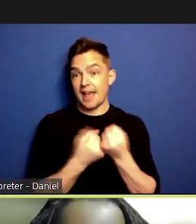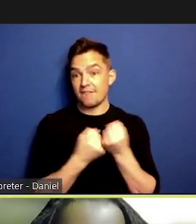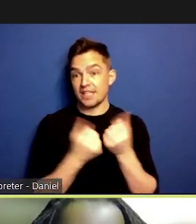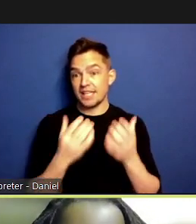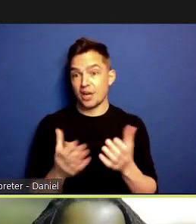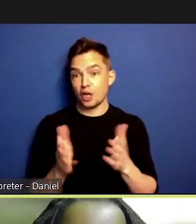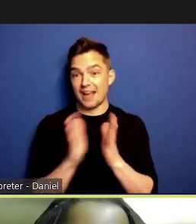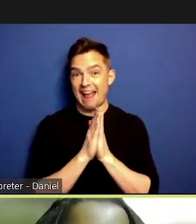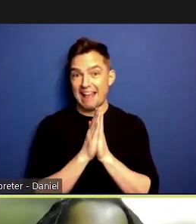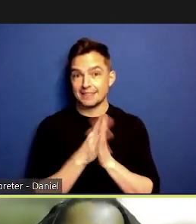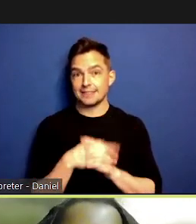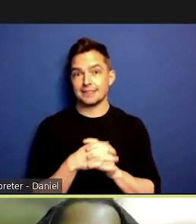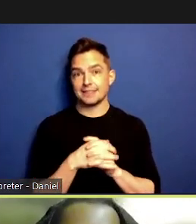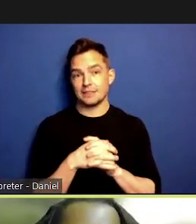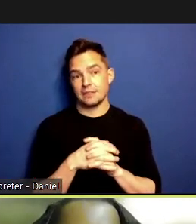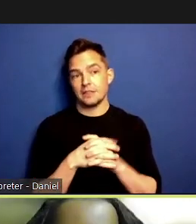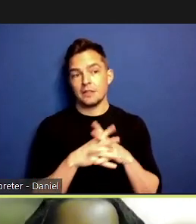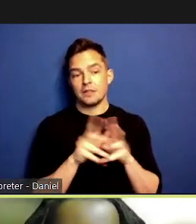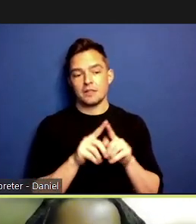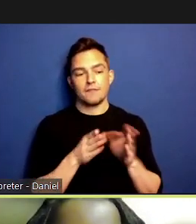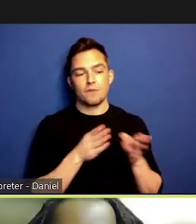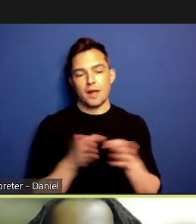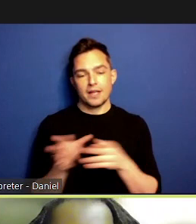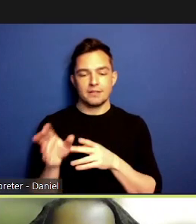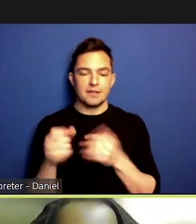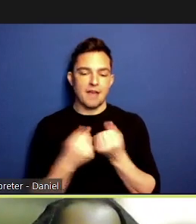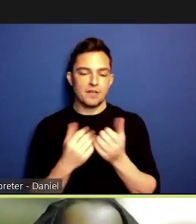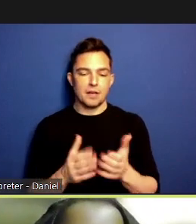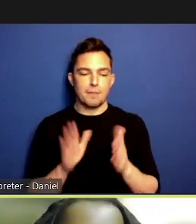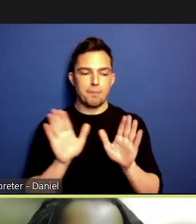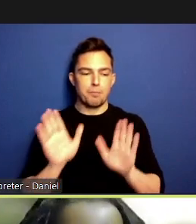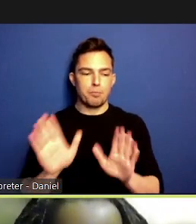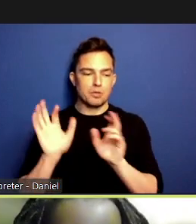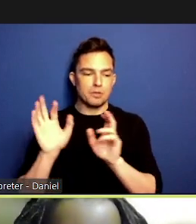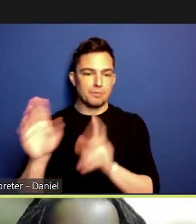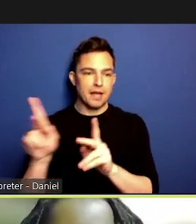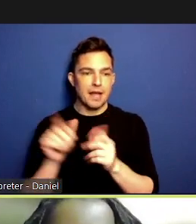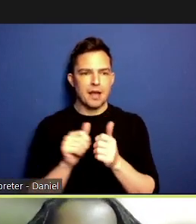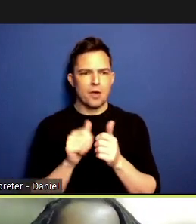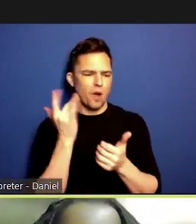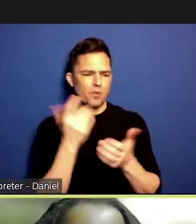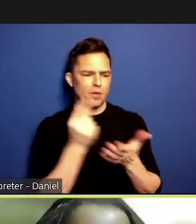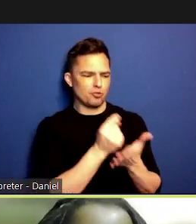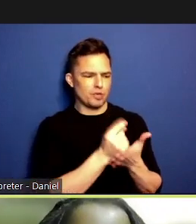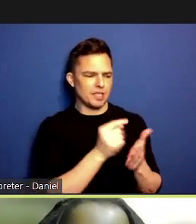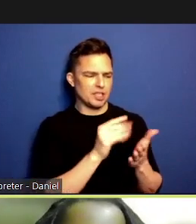and the ways that advocates push against this is why are we treating children like they're up to no good?